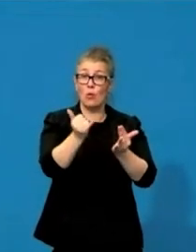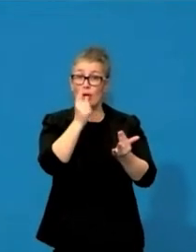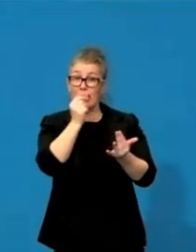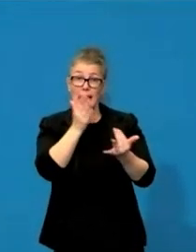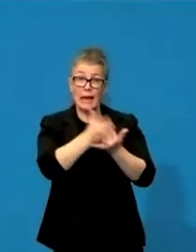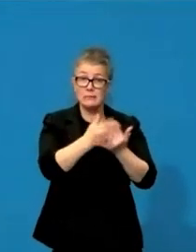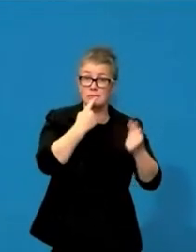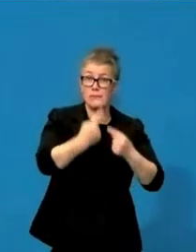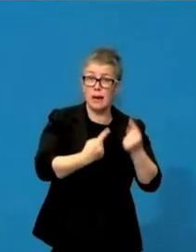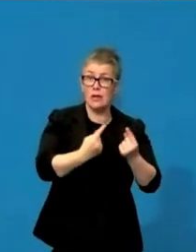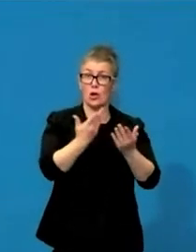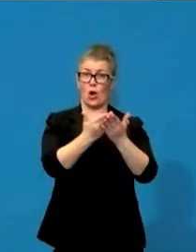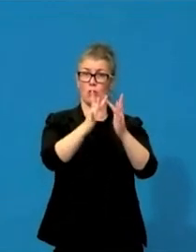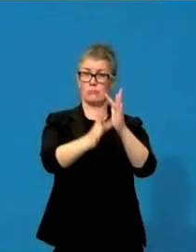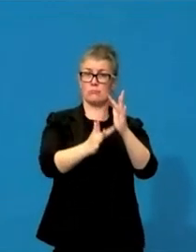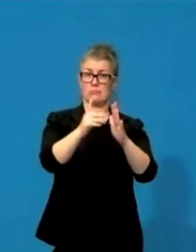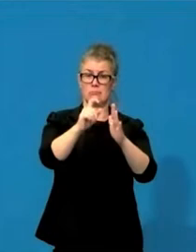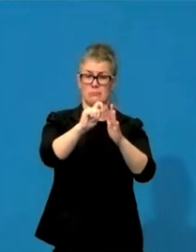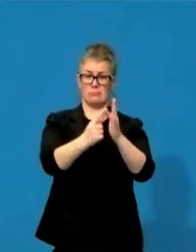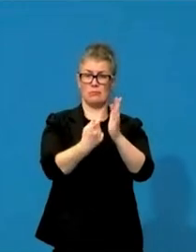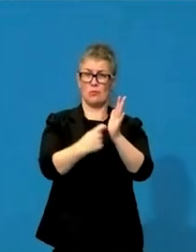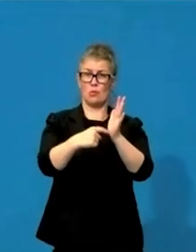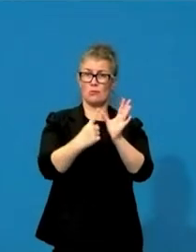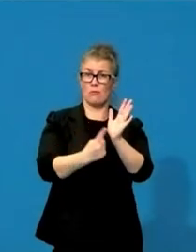information, like on a portal or anything? No.